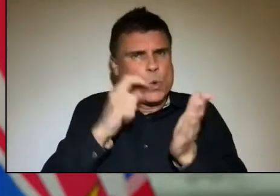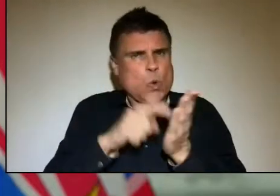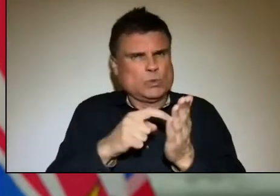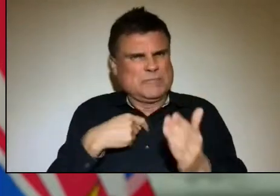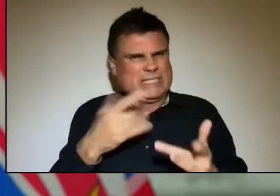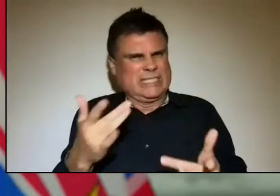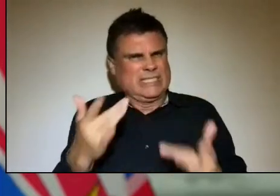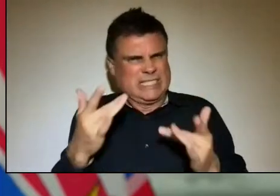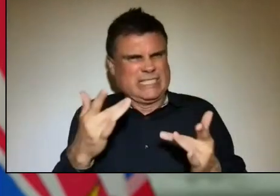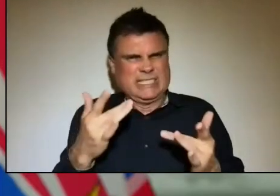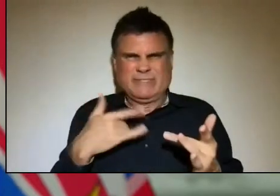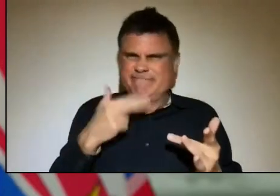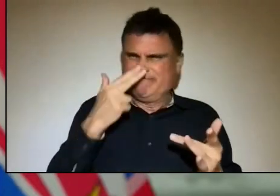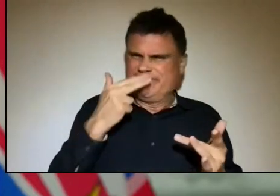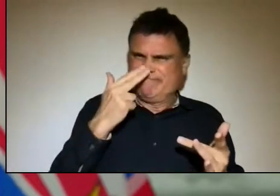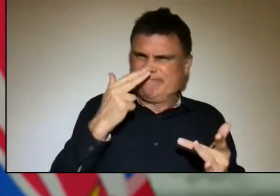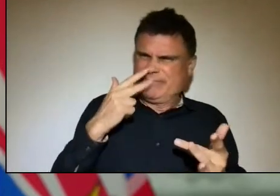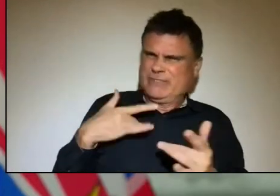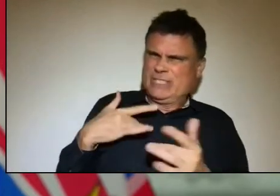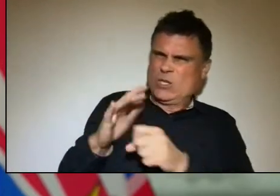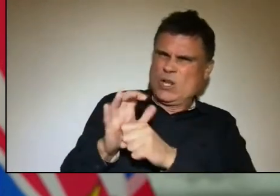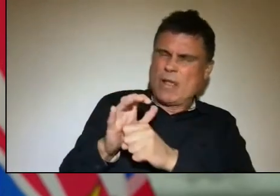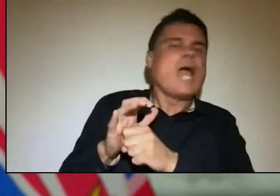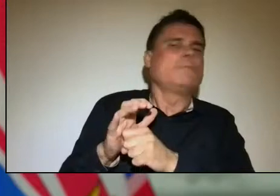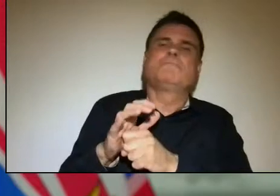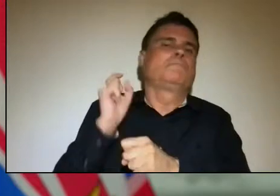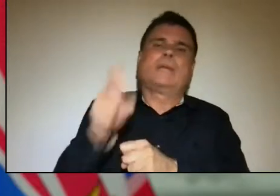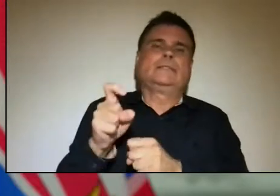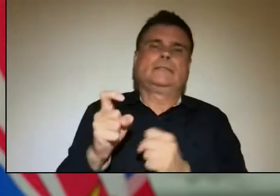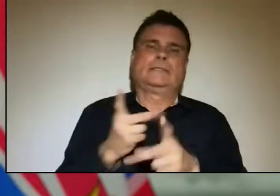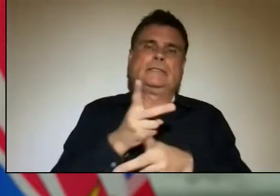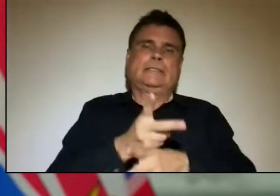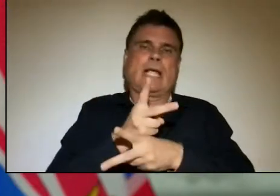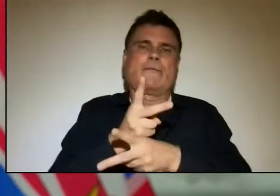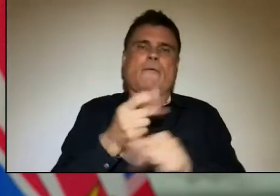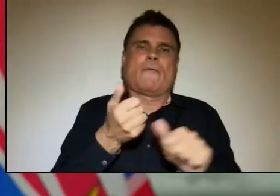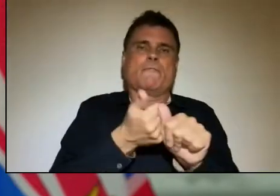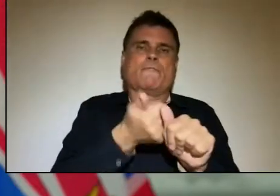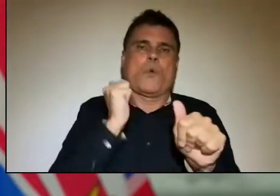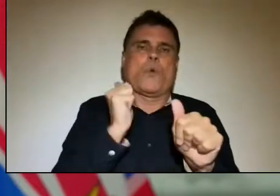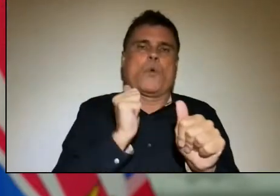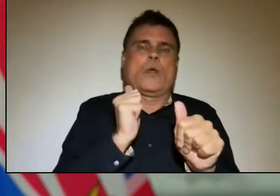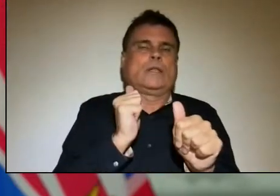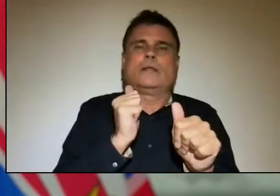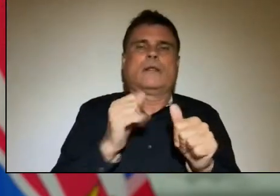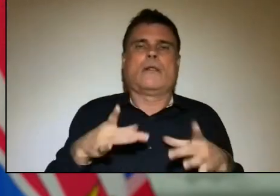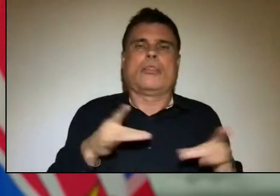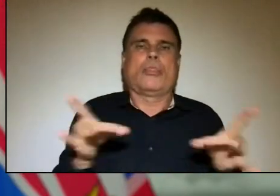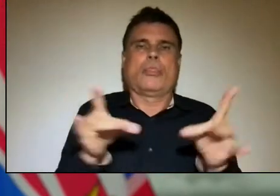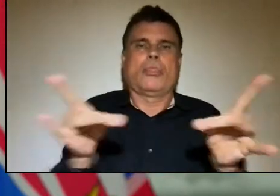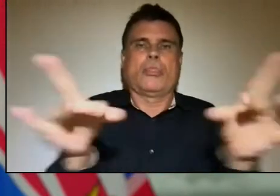virus and take measures to avoid passing it on to others.